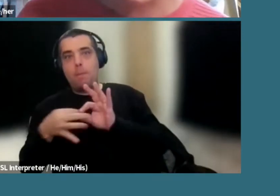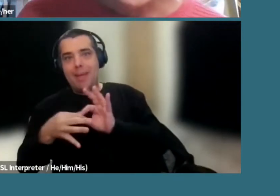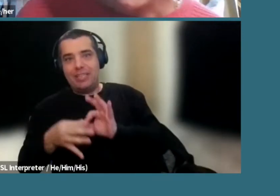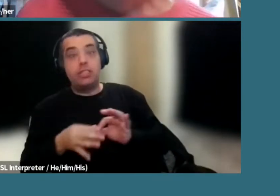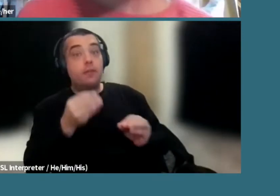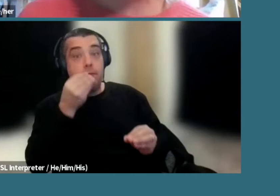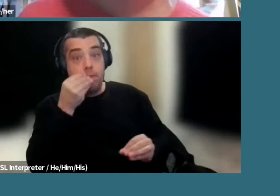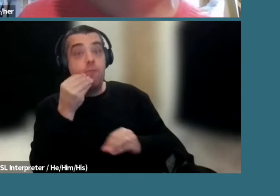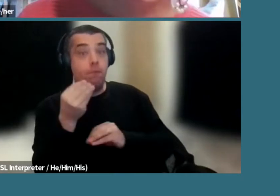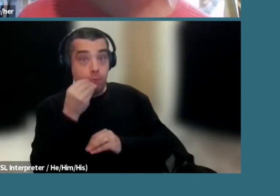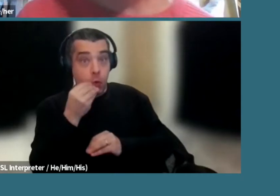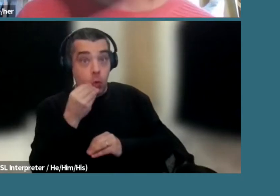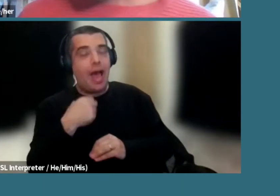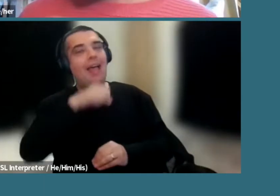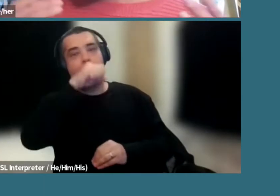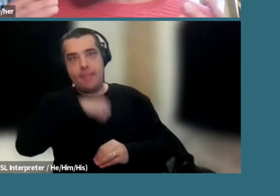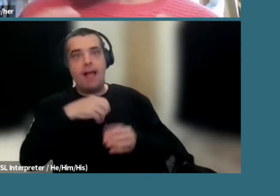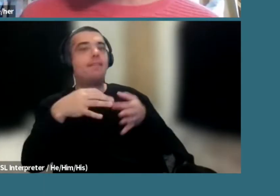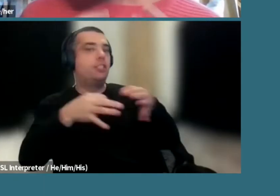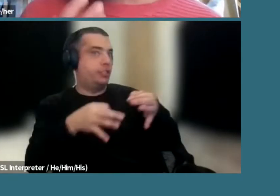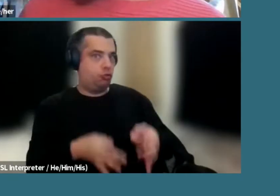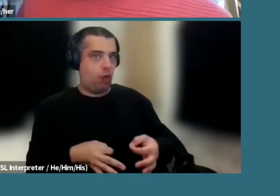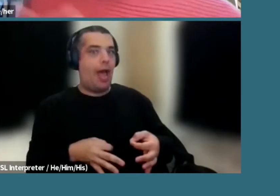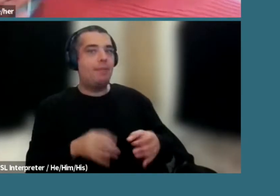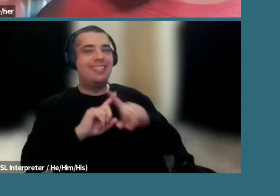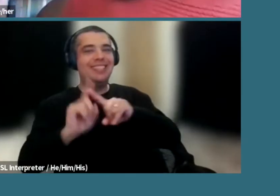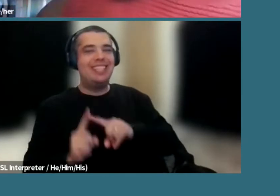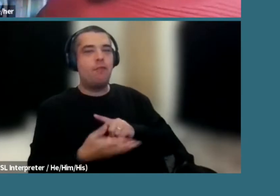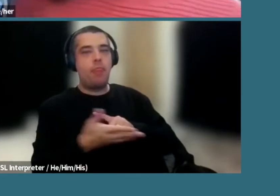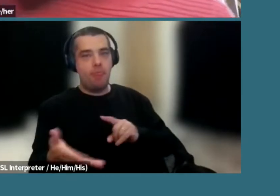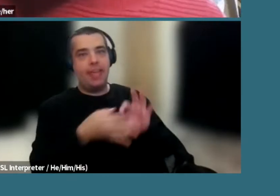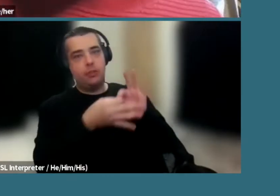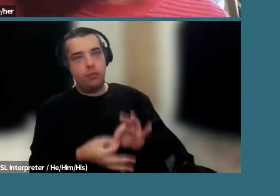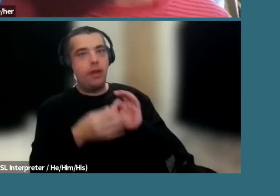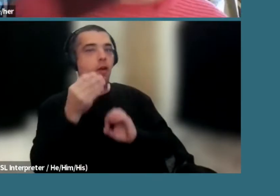which is I always love to describe different things via a food metaphor,